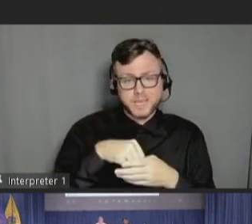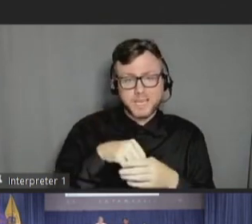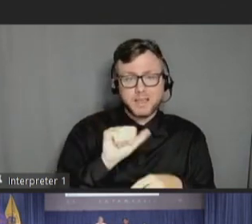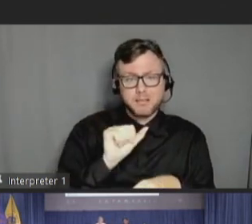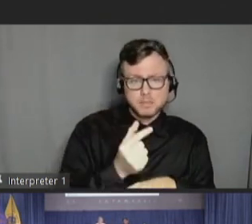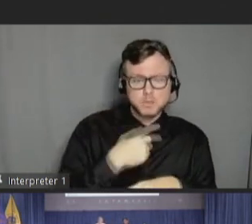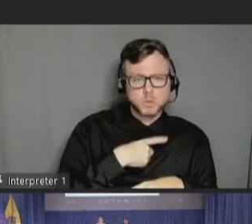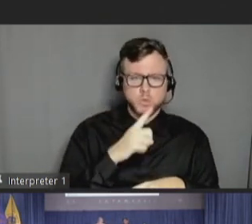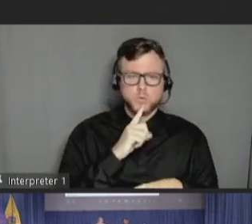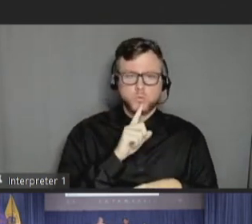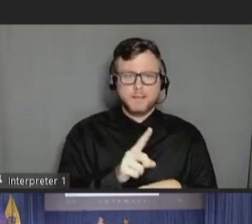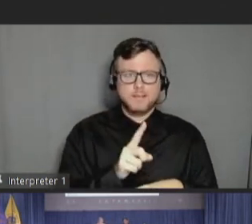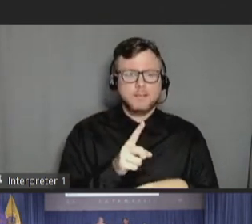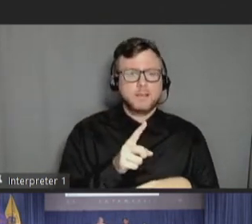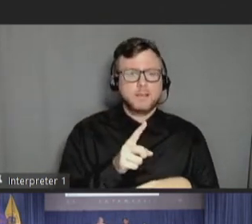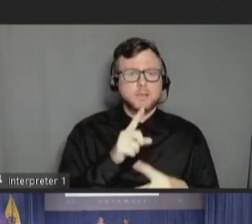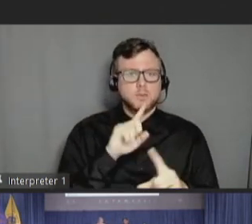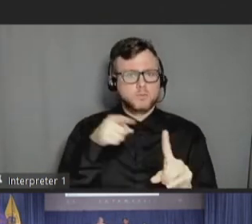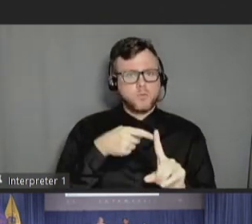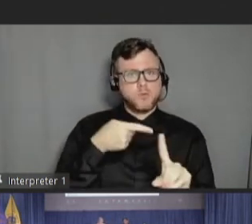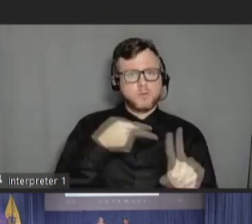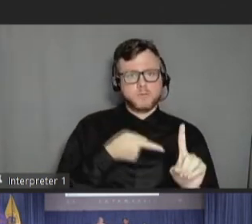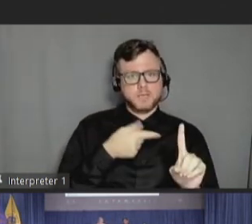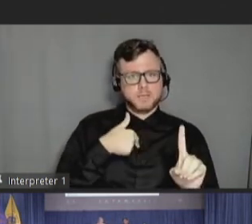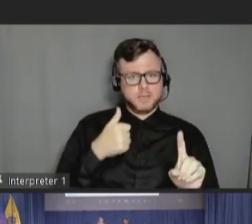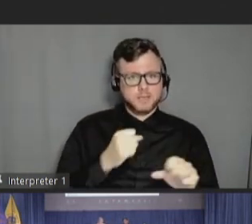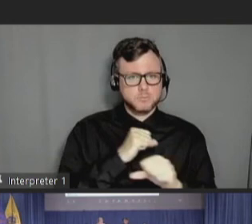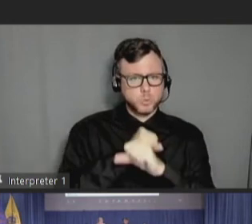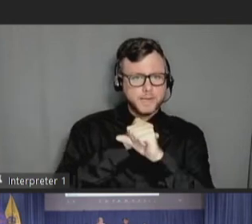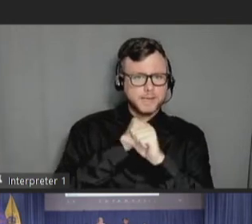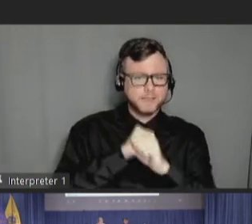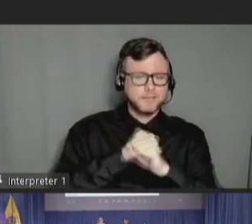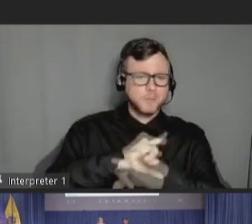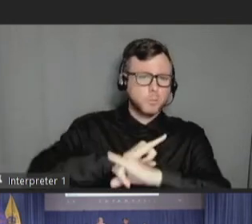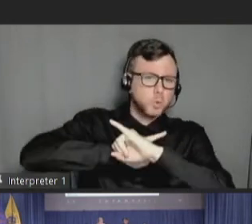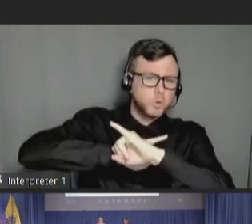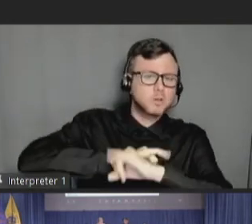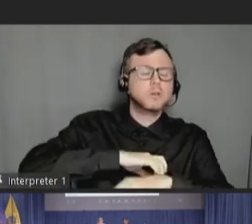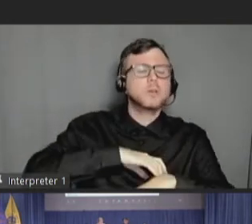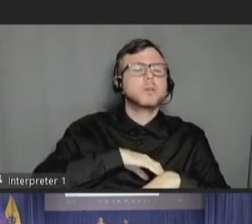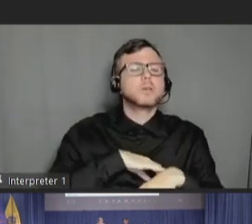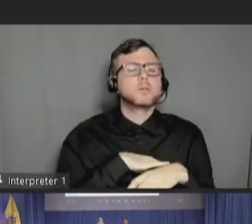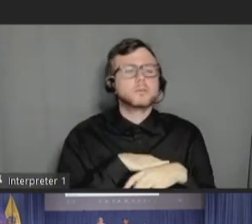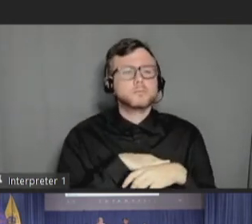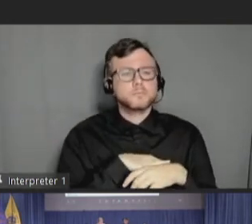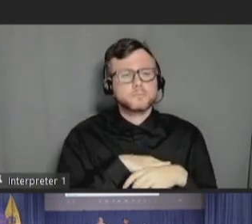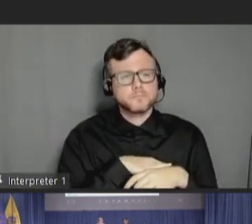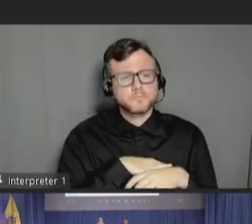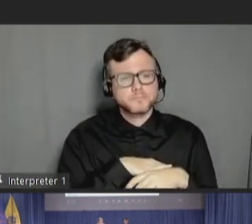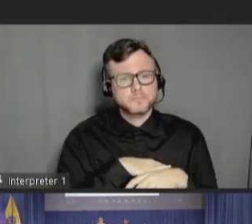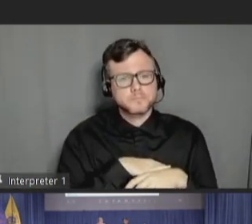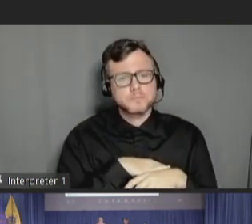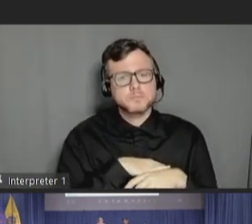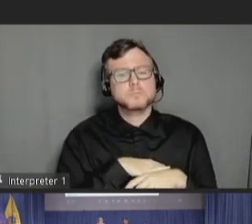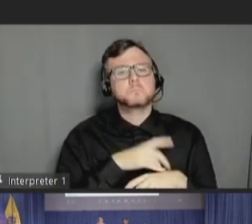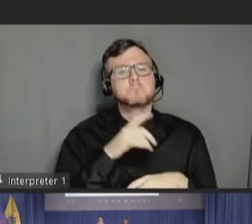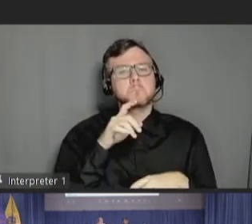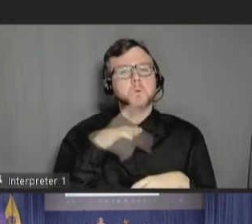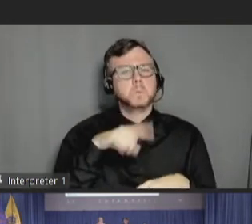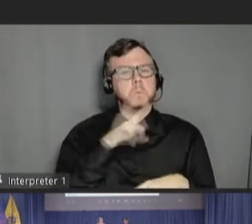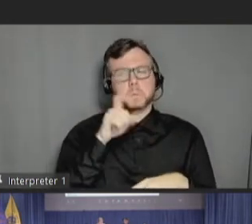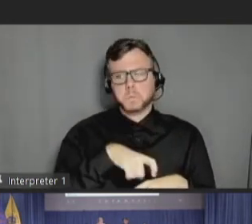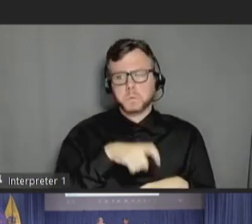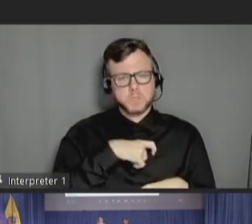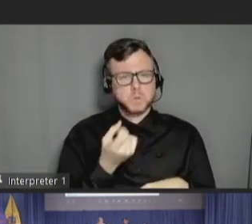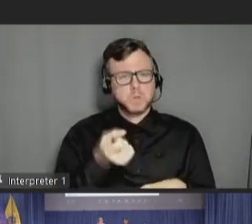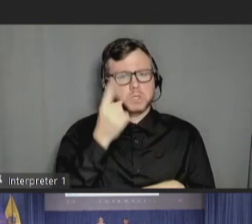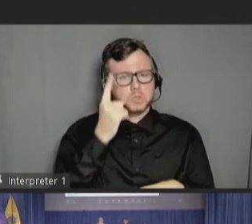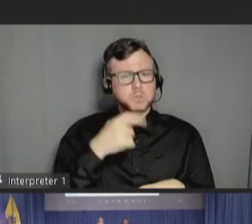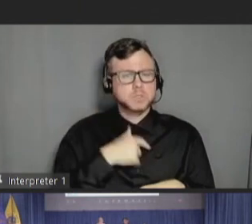really the target of this protective immunity? We need to understand antigenic variation in vaccine